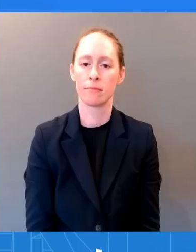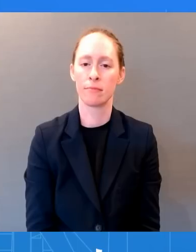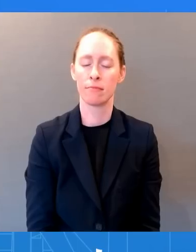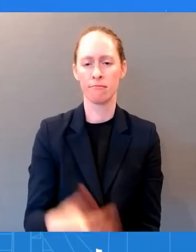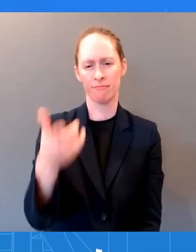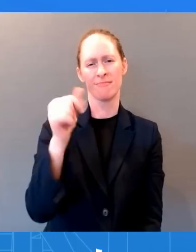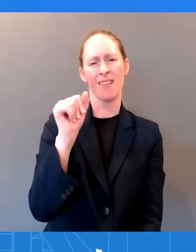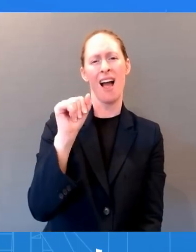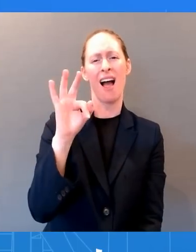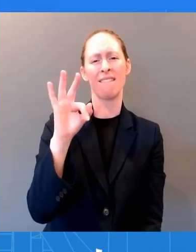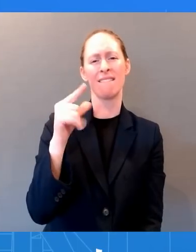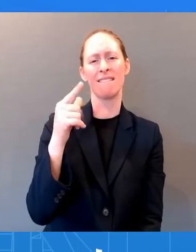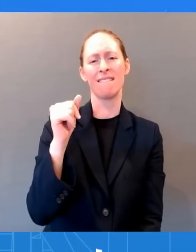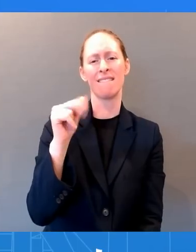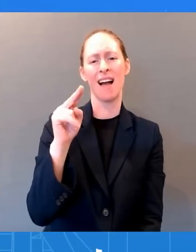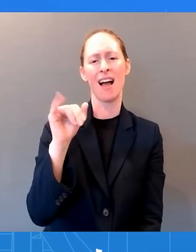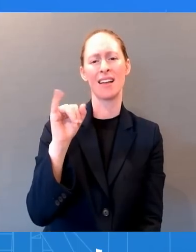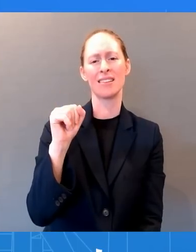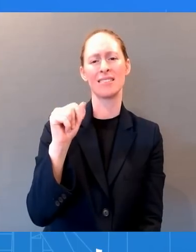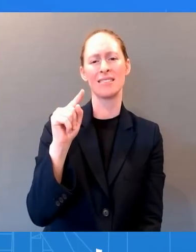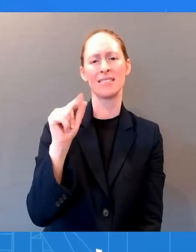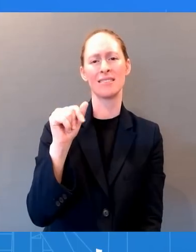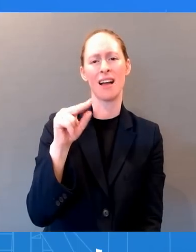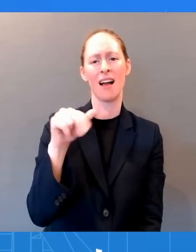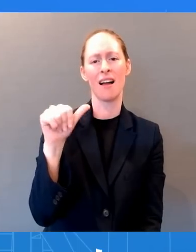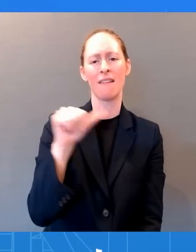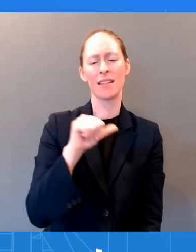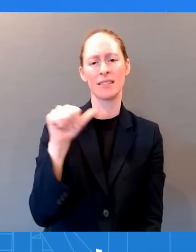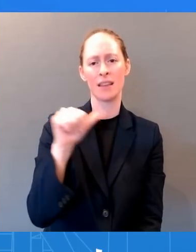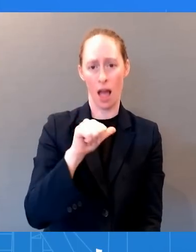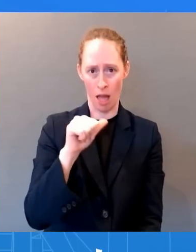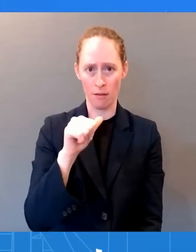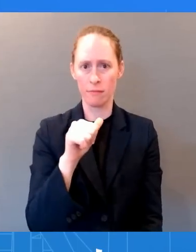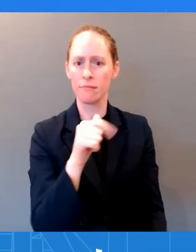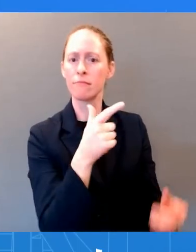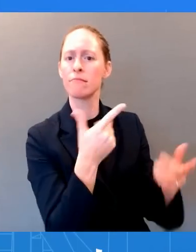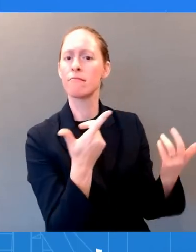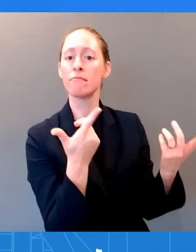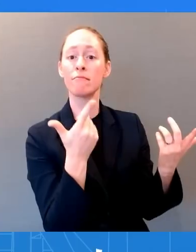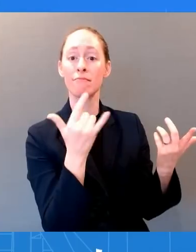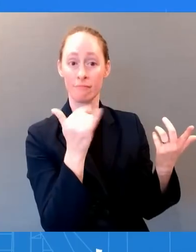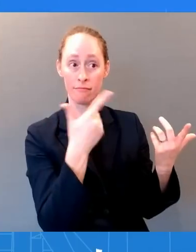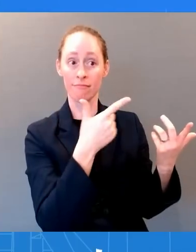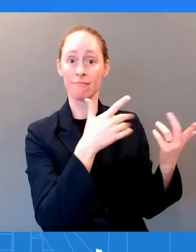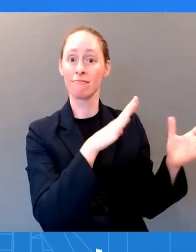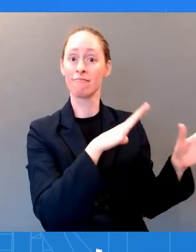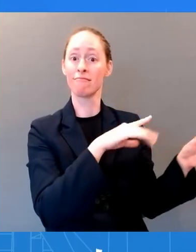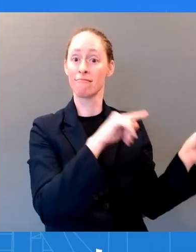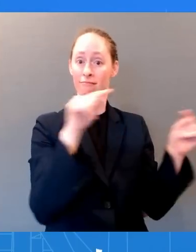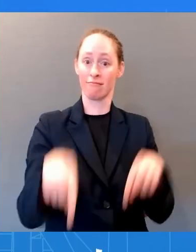or at least not an easy one. I wanted to ask: The White House made a push to get Congress